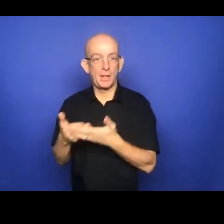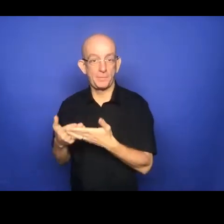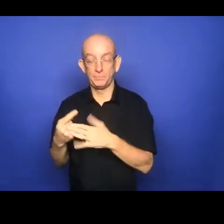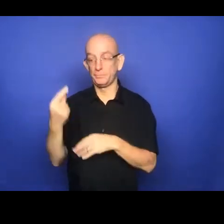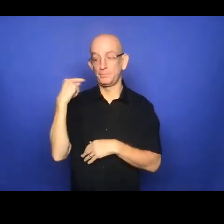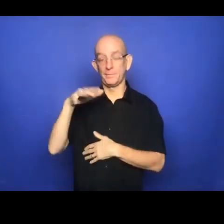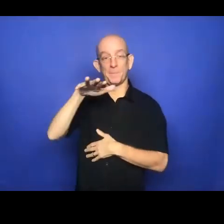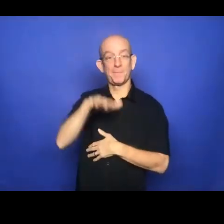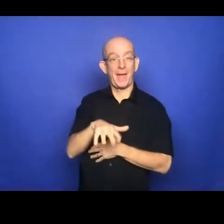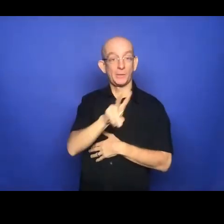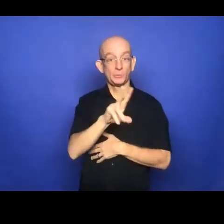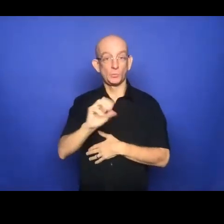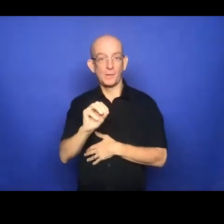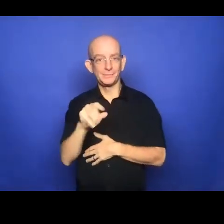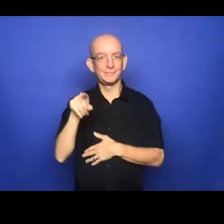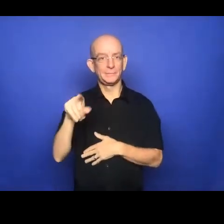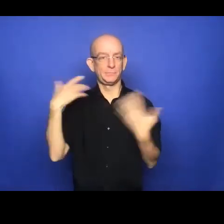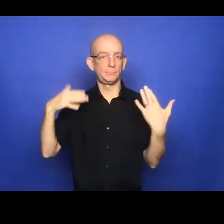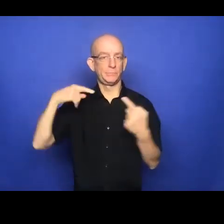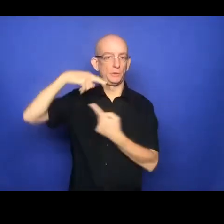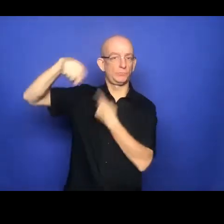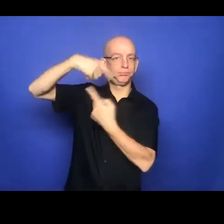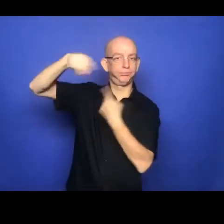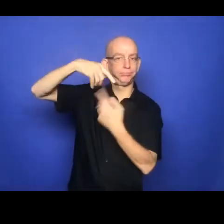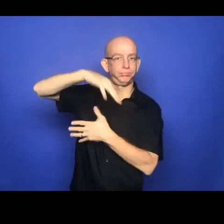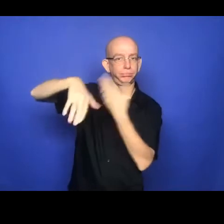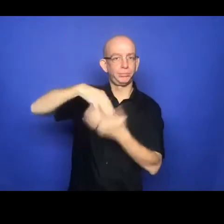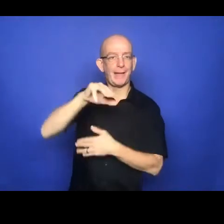behind devastation in the coastal south west region of the country.